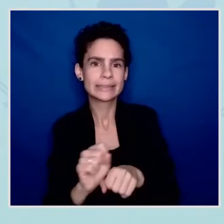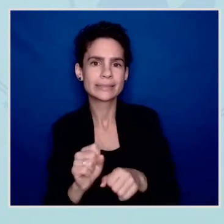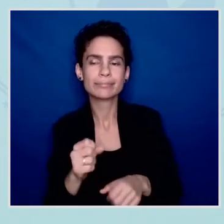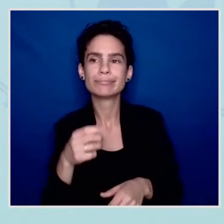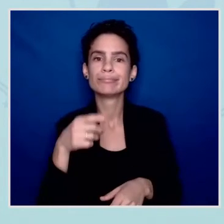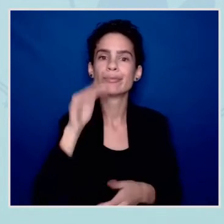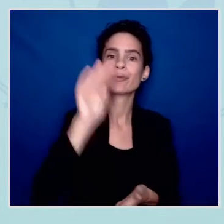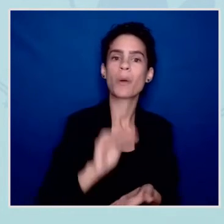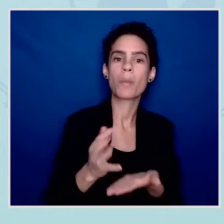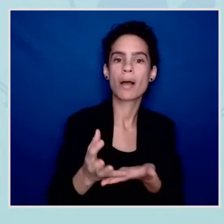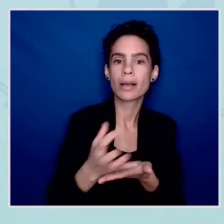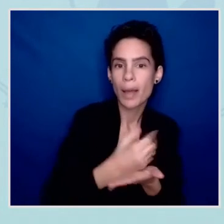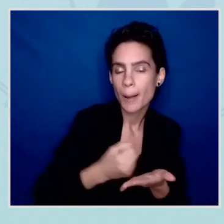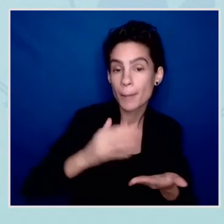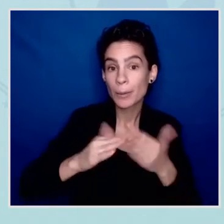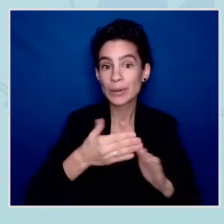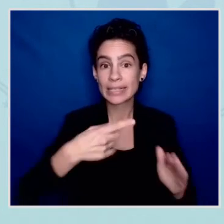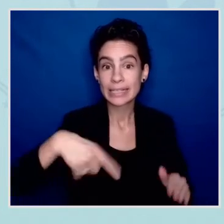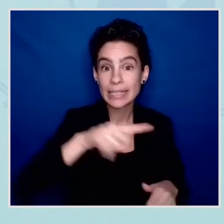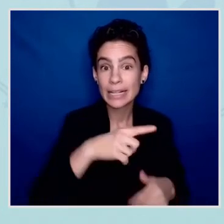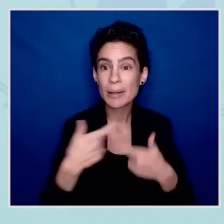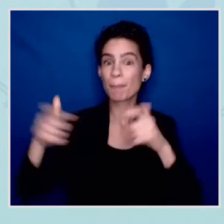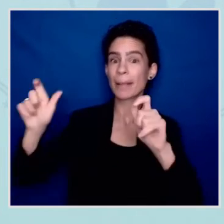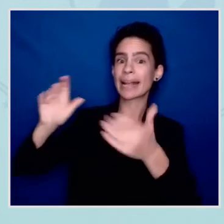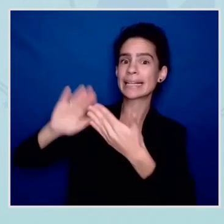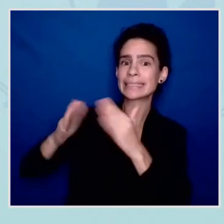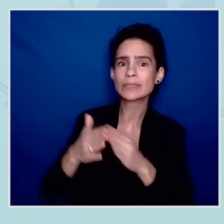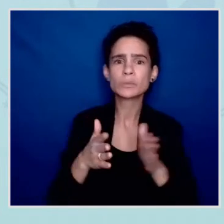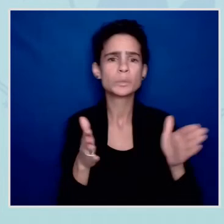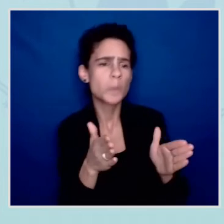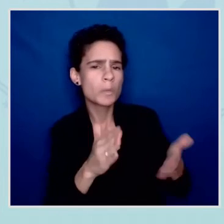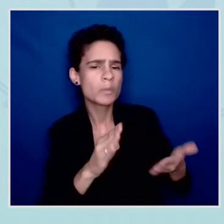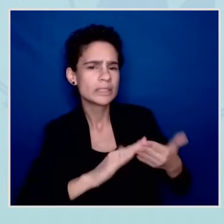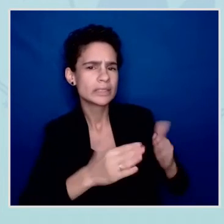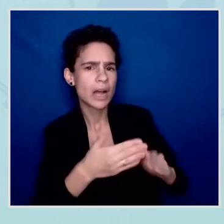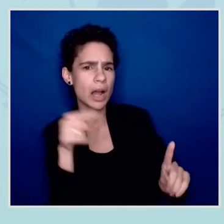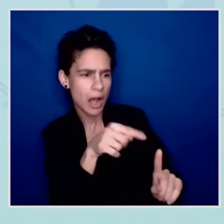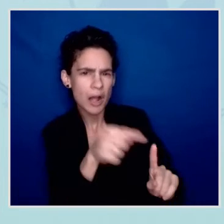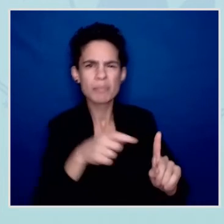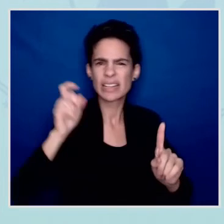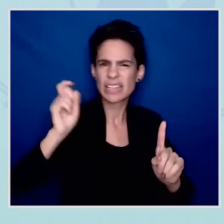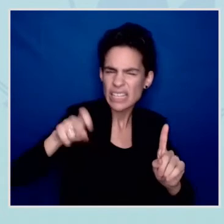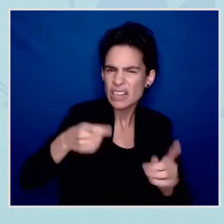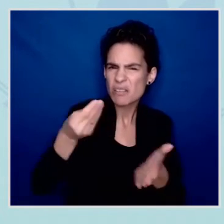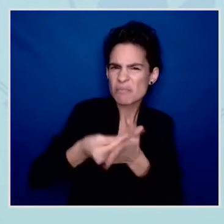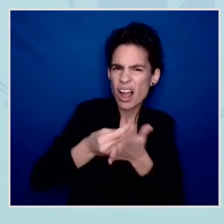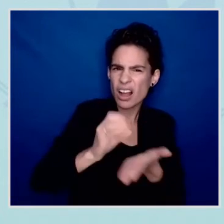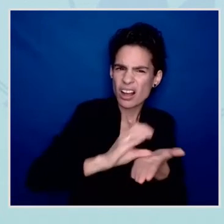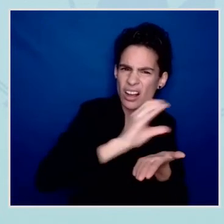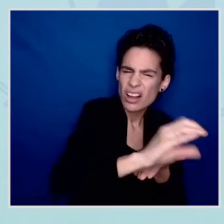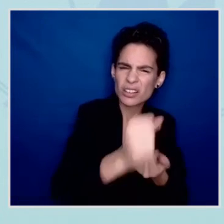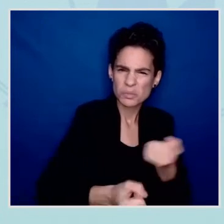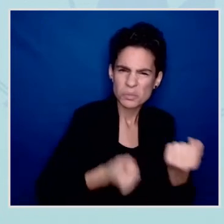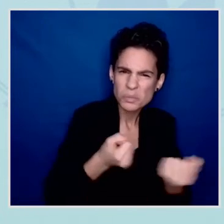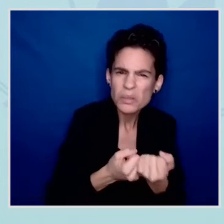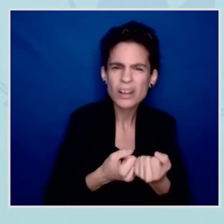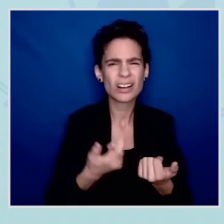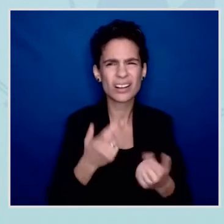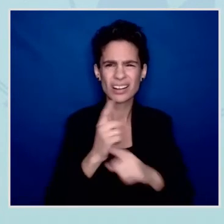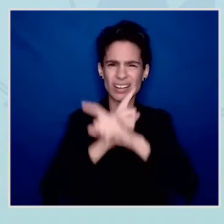OUR PRIORITY WILL BE BLACK, LATINO, ASIAN AND AMERICAN OWNED SMALL BUSINESSES, WOMEN OWNED SMALL BUSINESSES AND FINALLY HAVING EQUAL ACCESS TO RESOURCES NEEDED TO OPEN AND REBUILD. BUT WE ARE GOING TO MAKE A